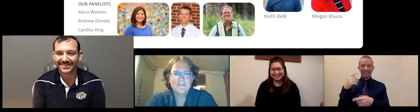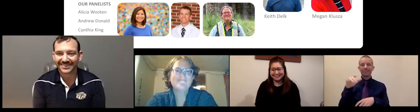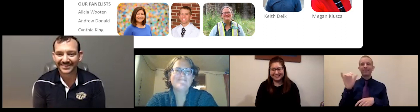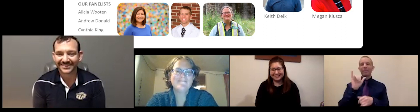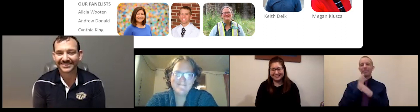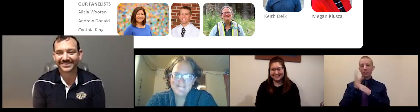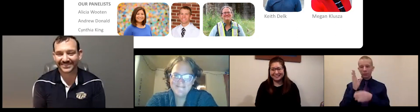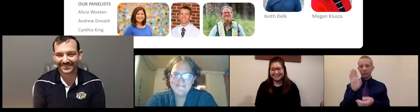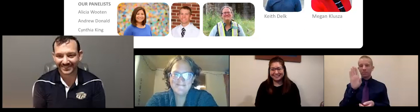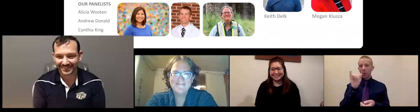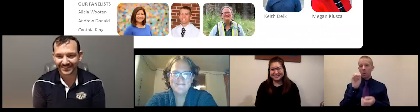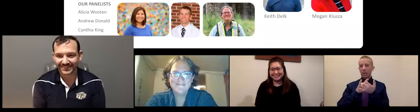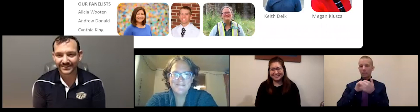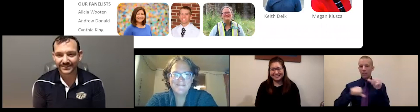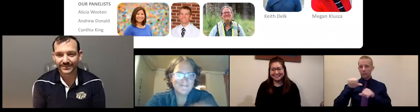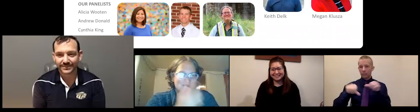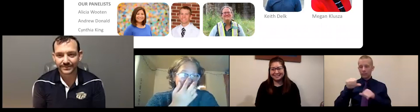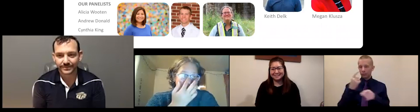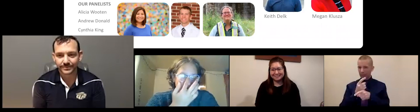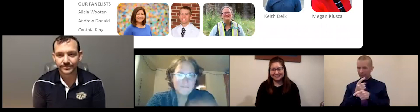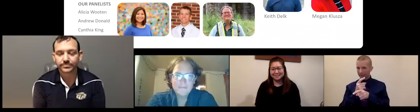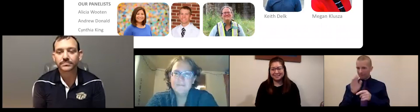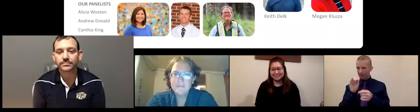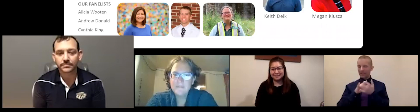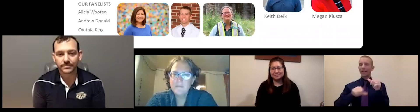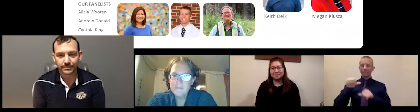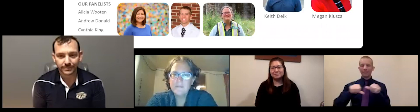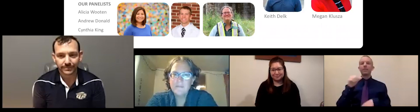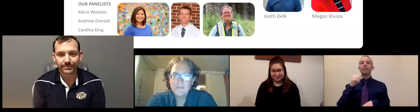Same major, biomedical science. Right? Biomedical science.